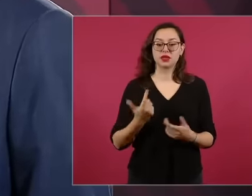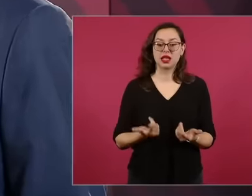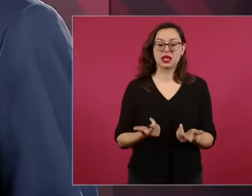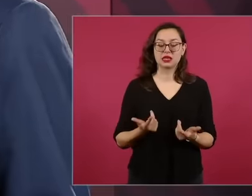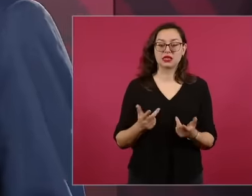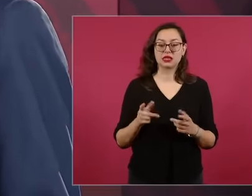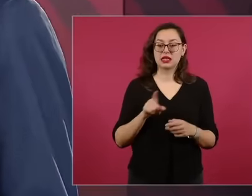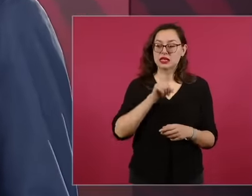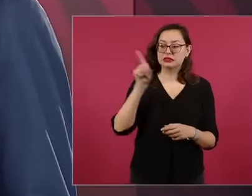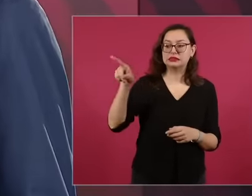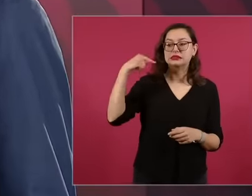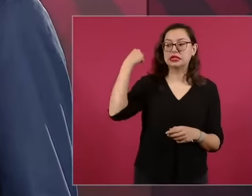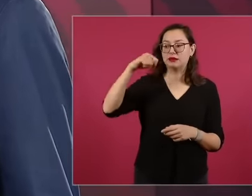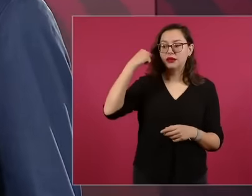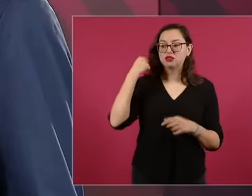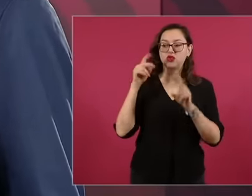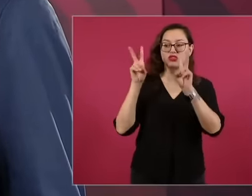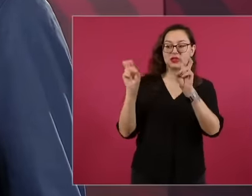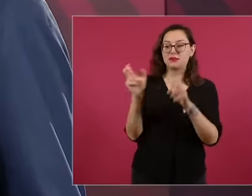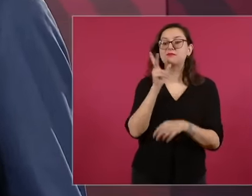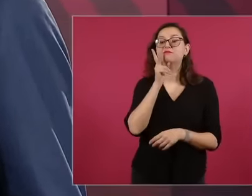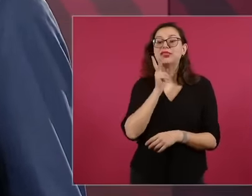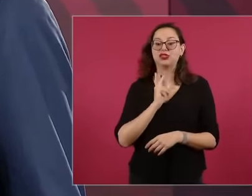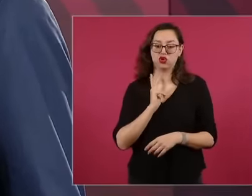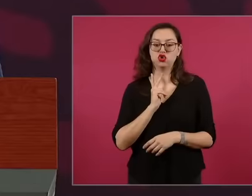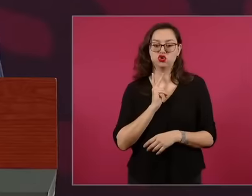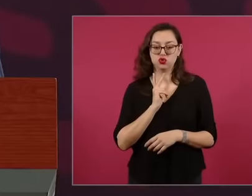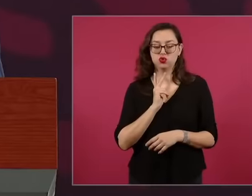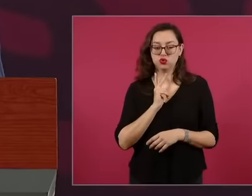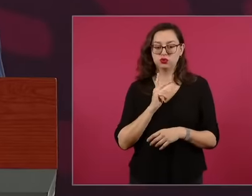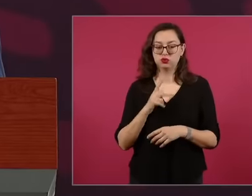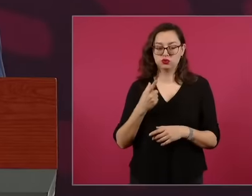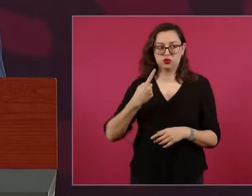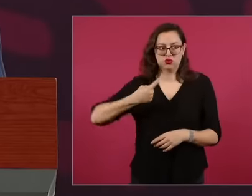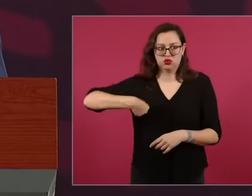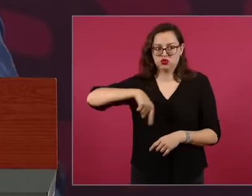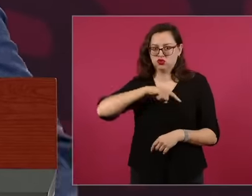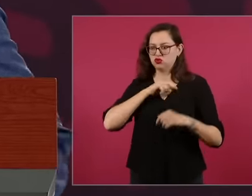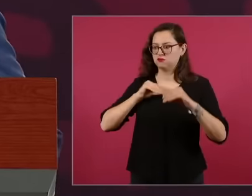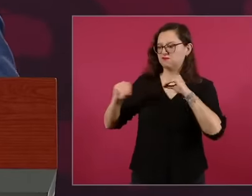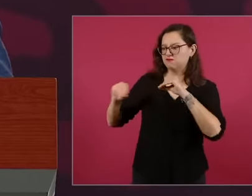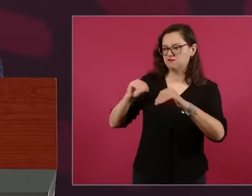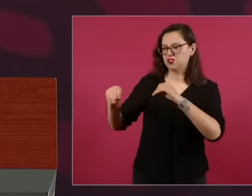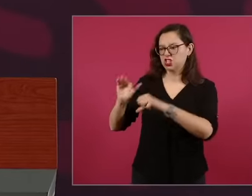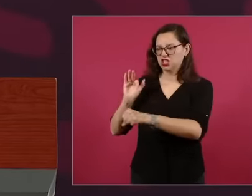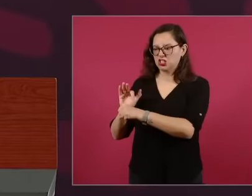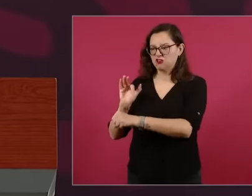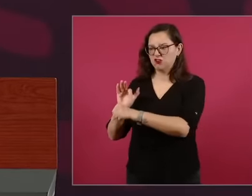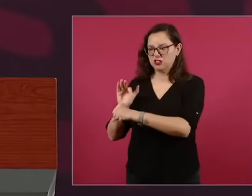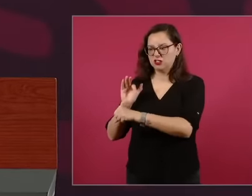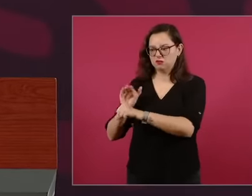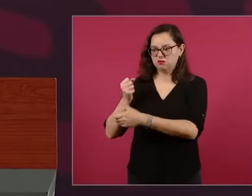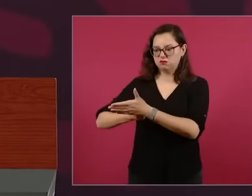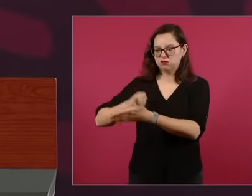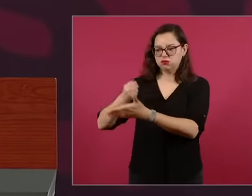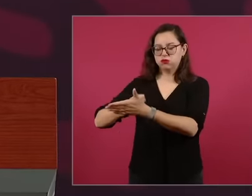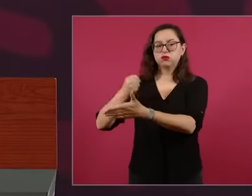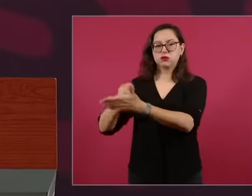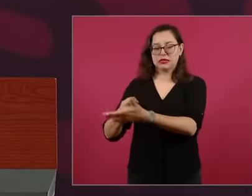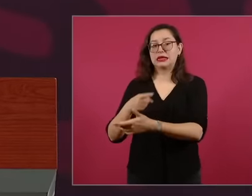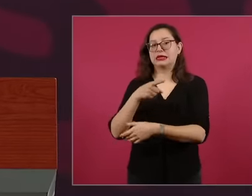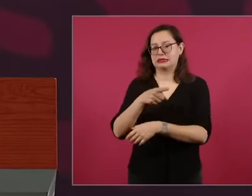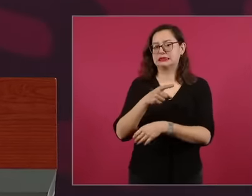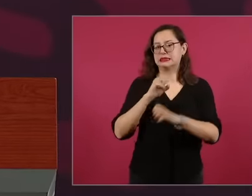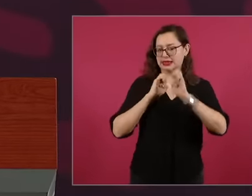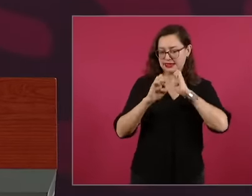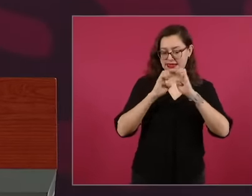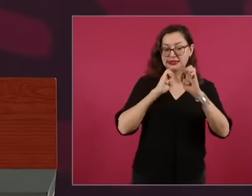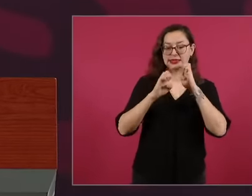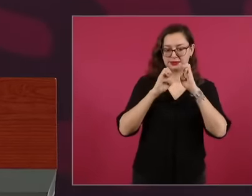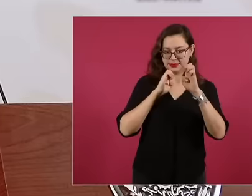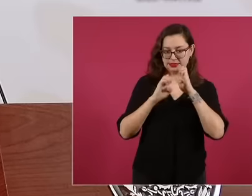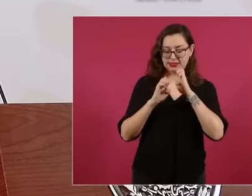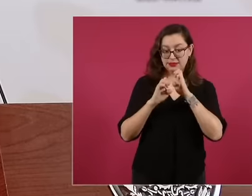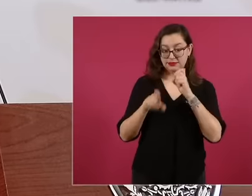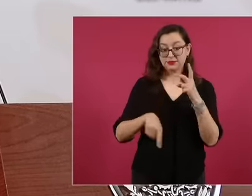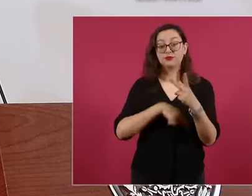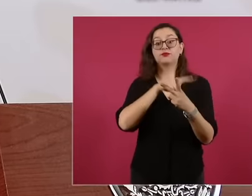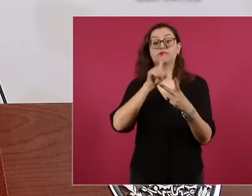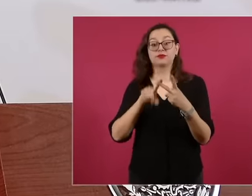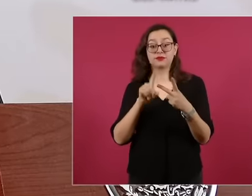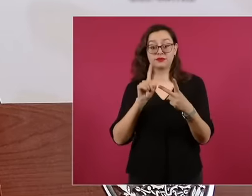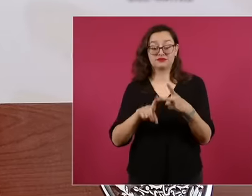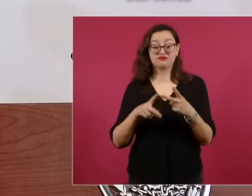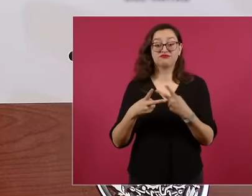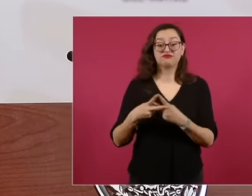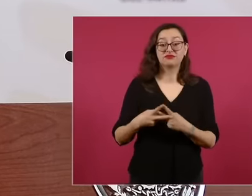Tabasco were going on and then he formally interviewed me on Televisa because I got to